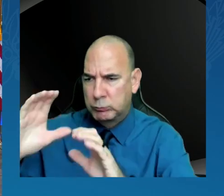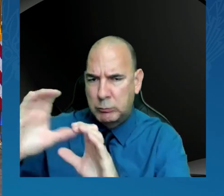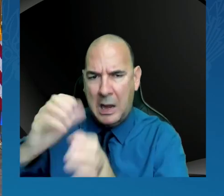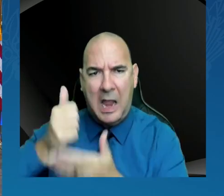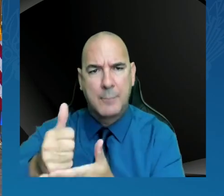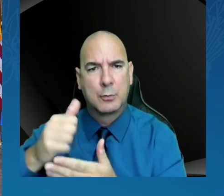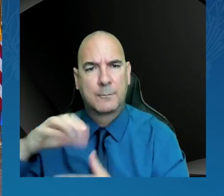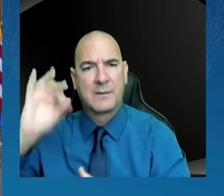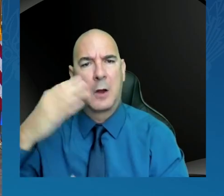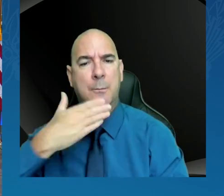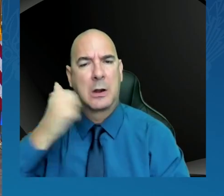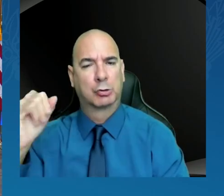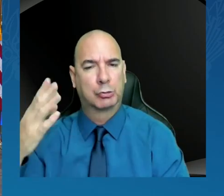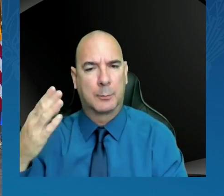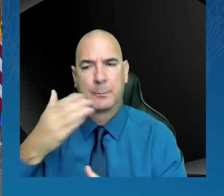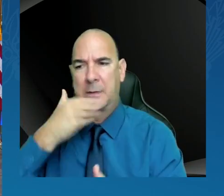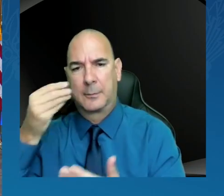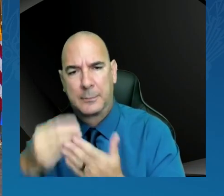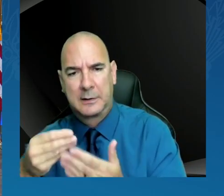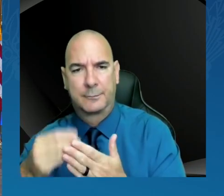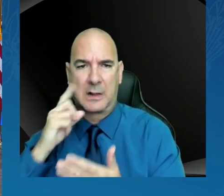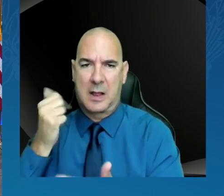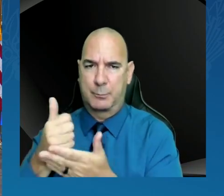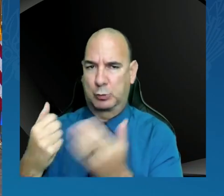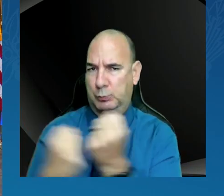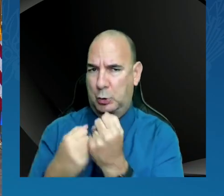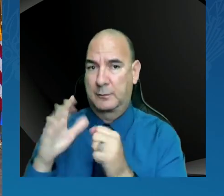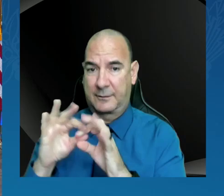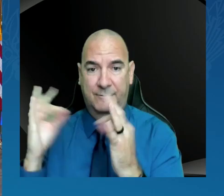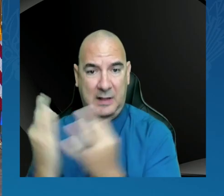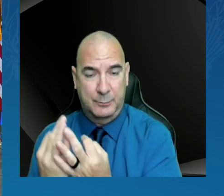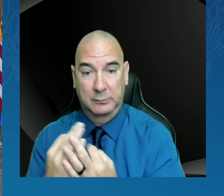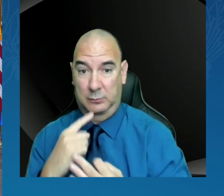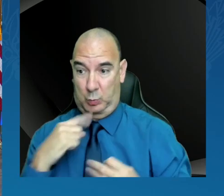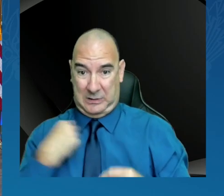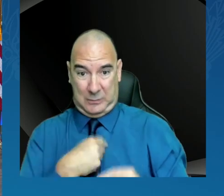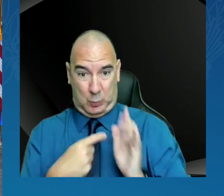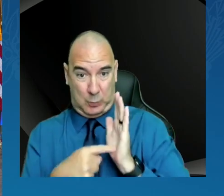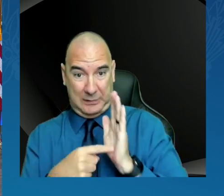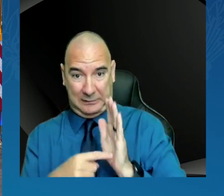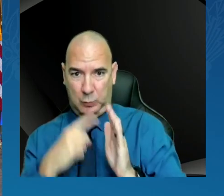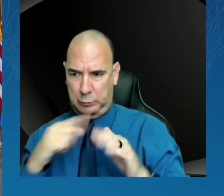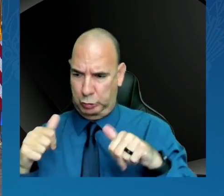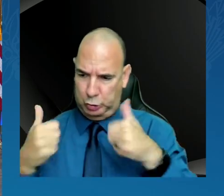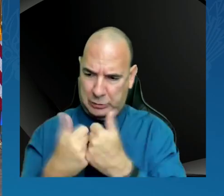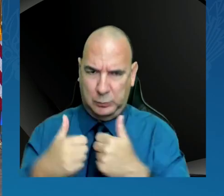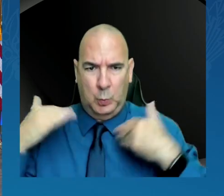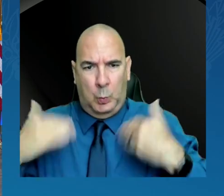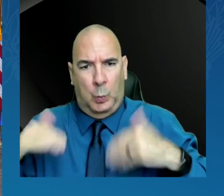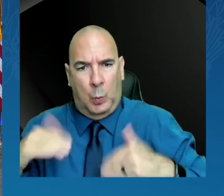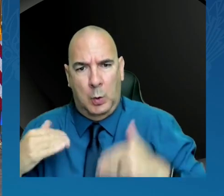But this moment also presents great challenges. Employers are looking for the right tools to attract and retain the talent